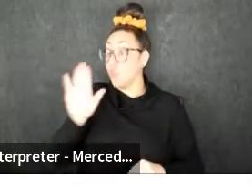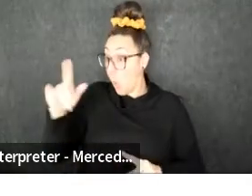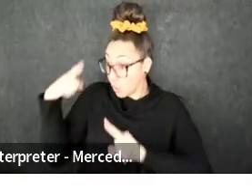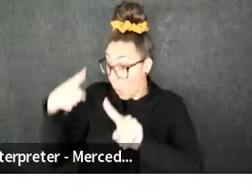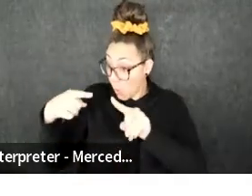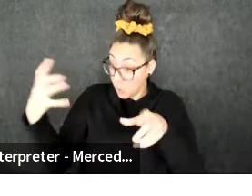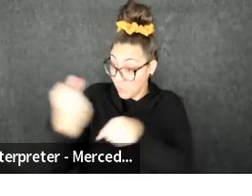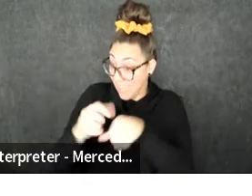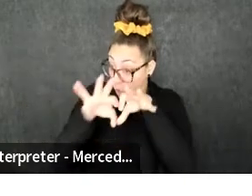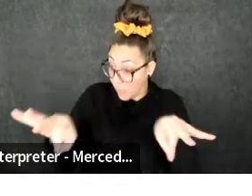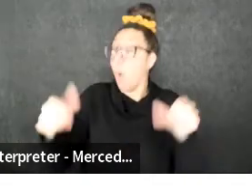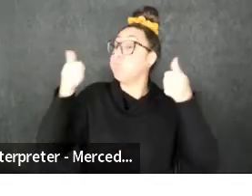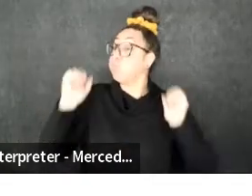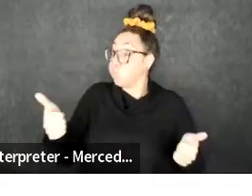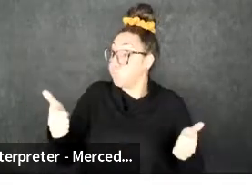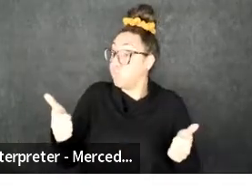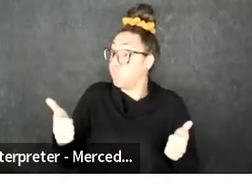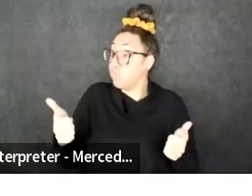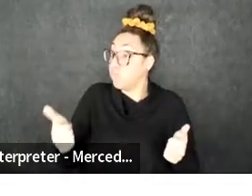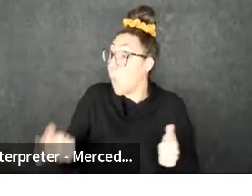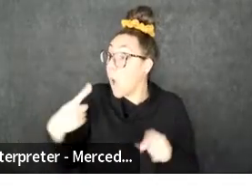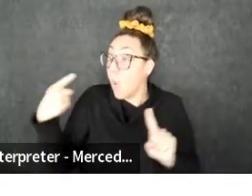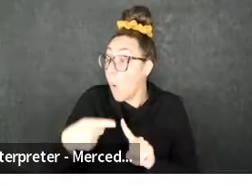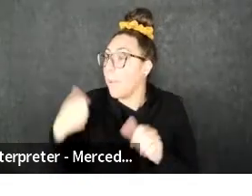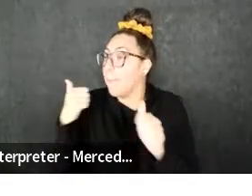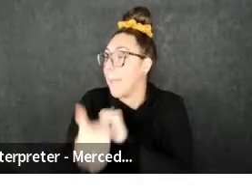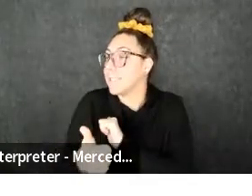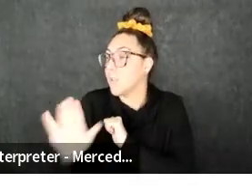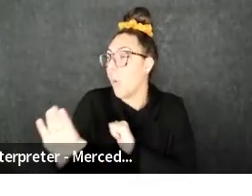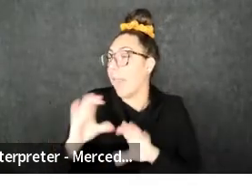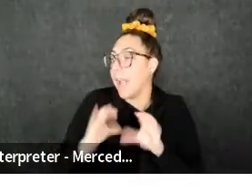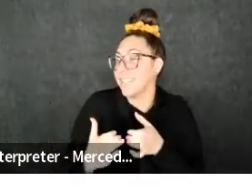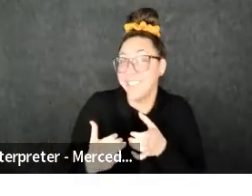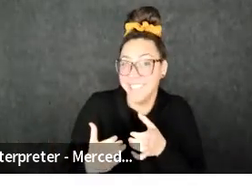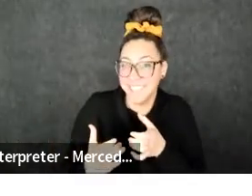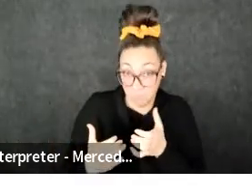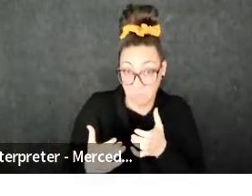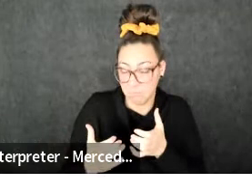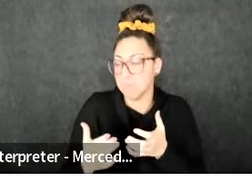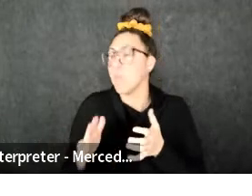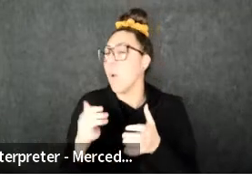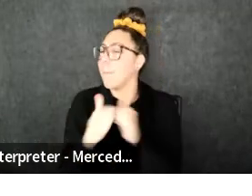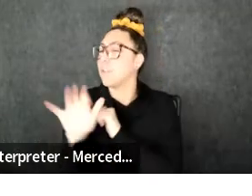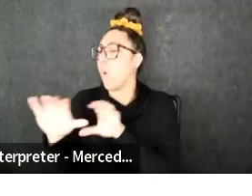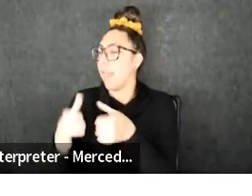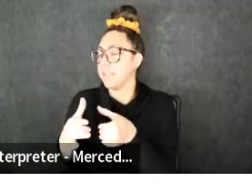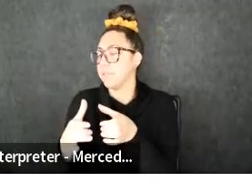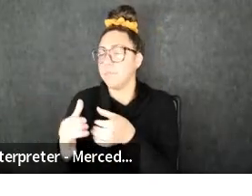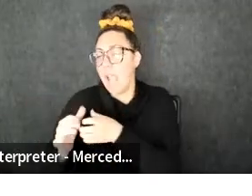And how are you going to get there will be the way the pathways part. So we have another person